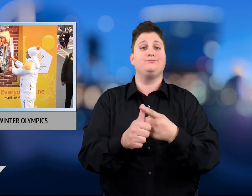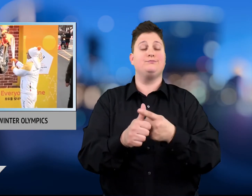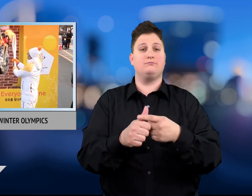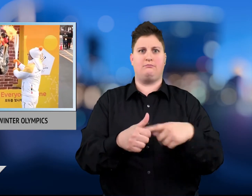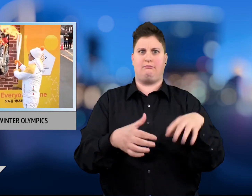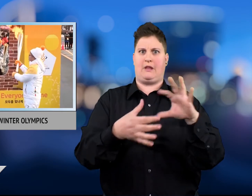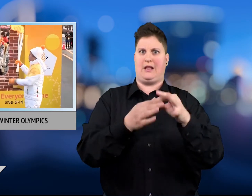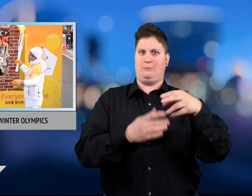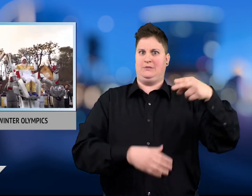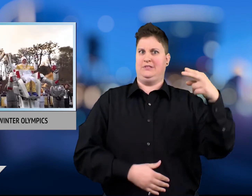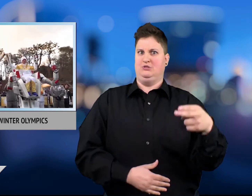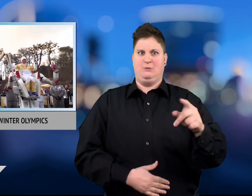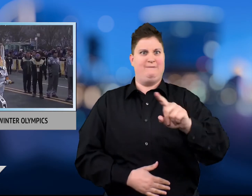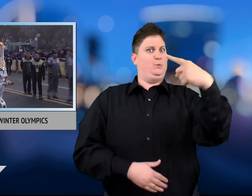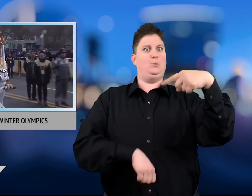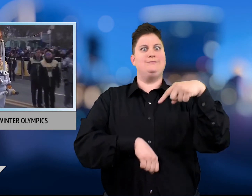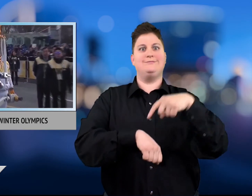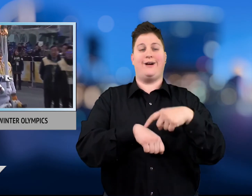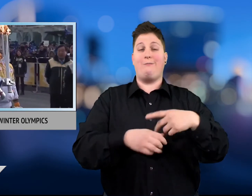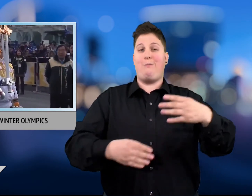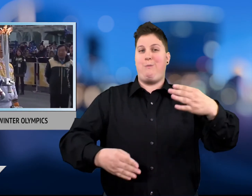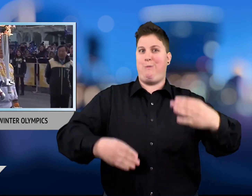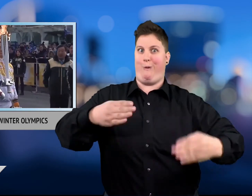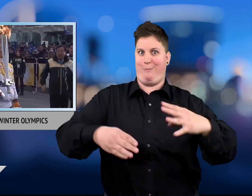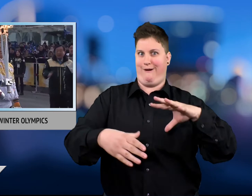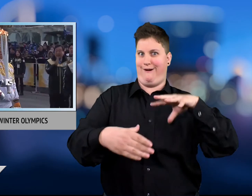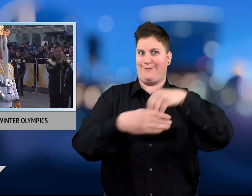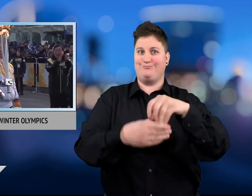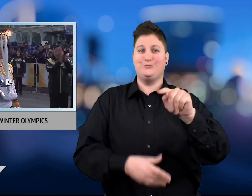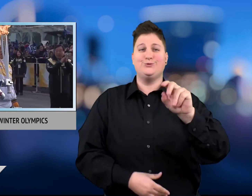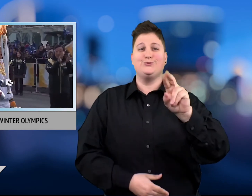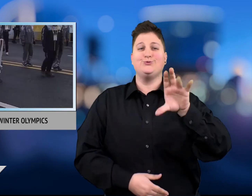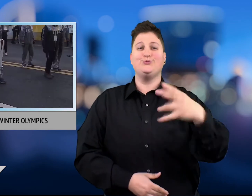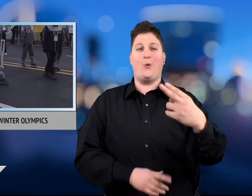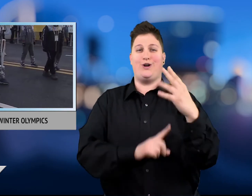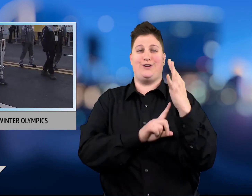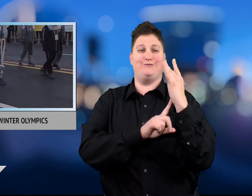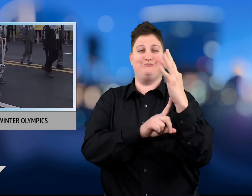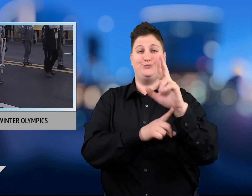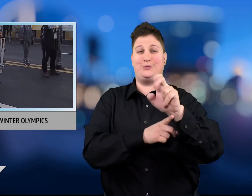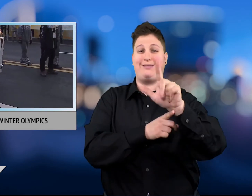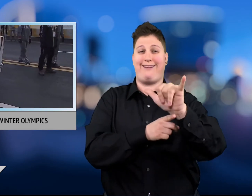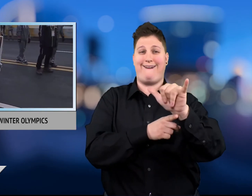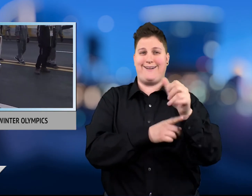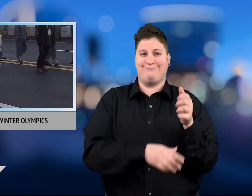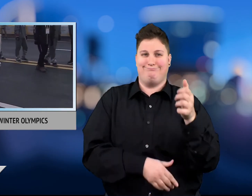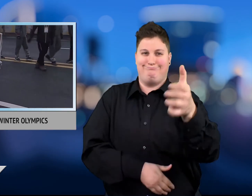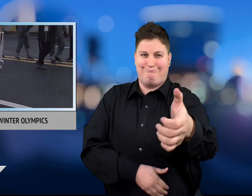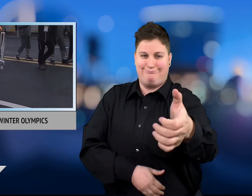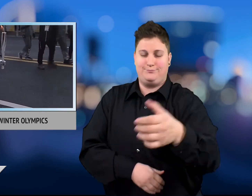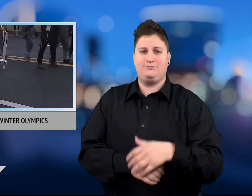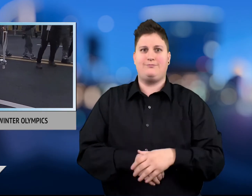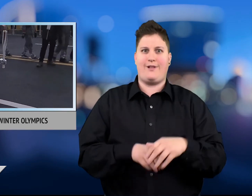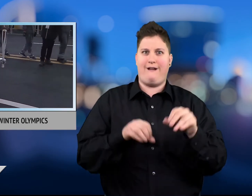First -- a robot has taken part of the torch relay for the first time in Olympic history.